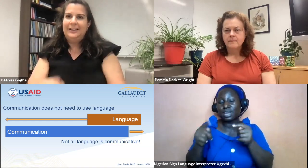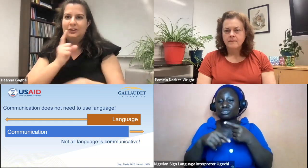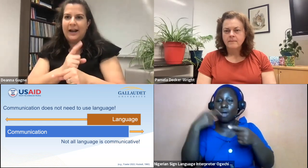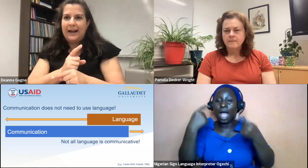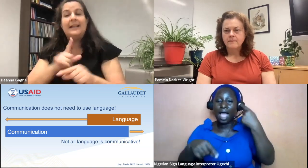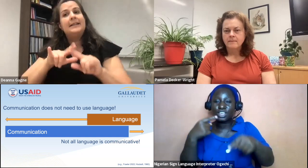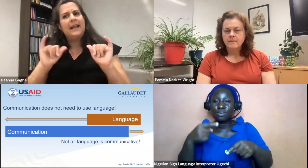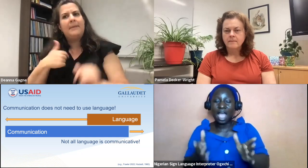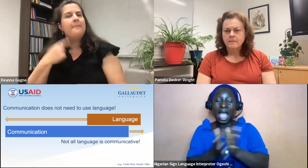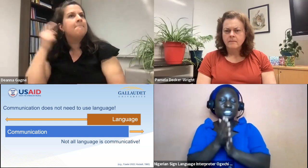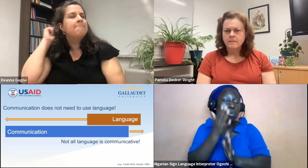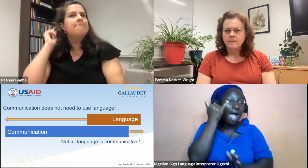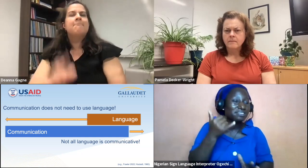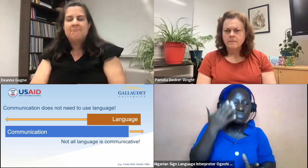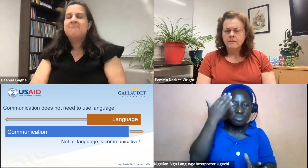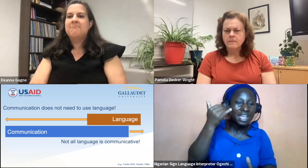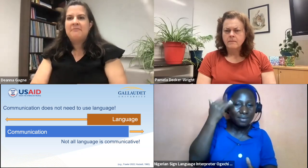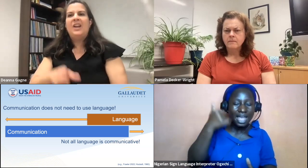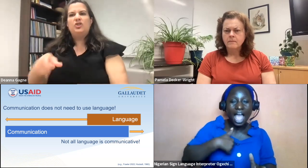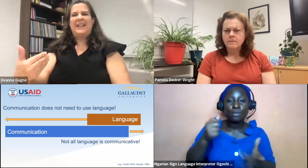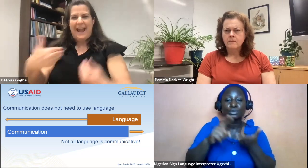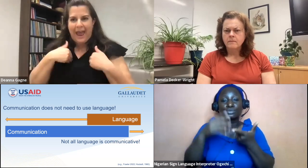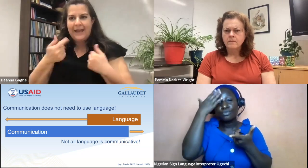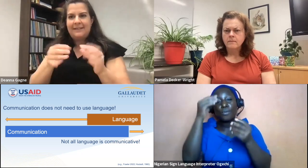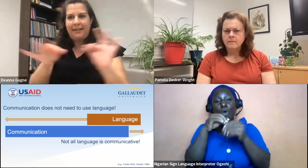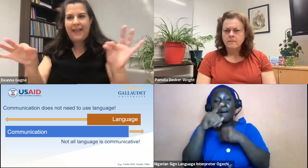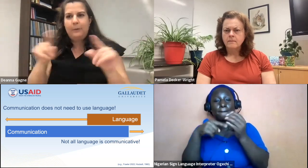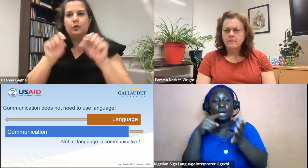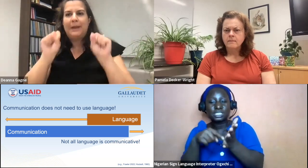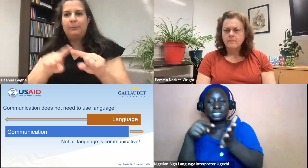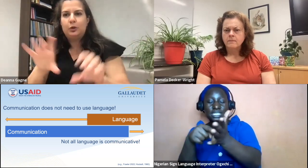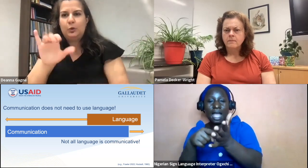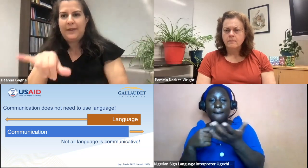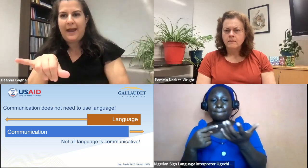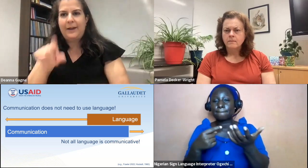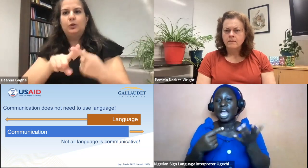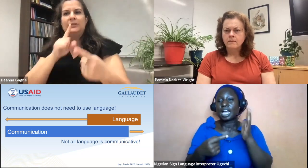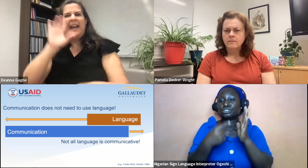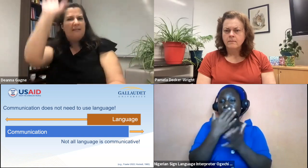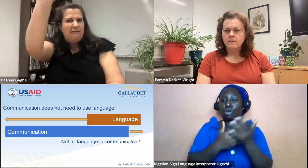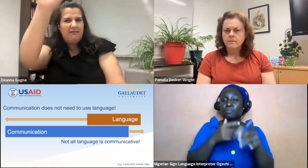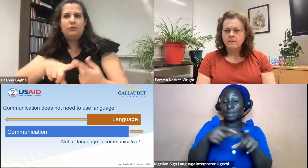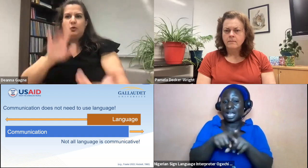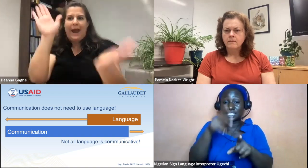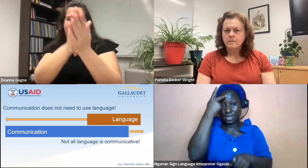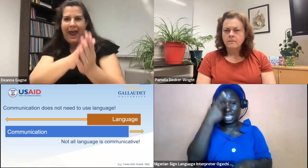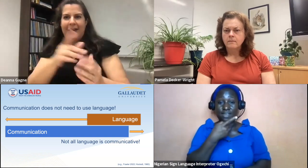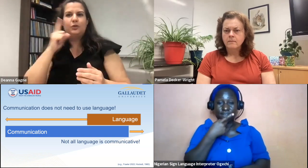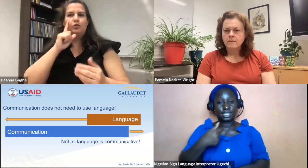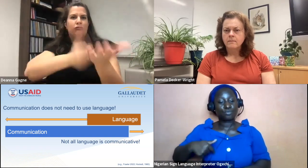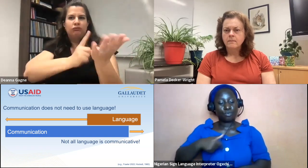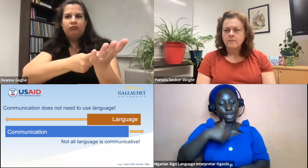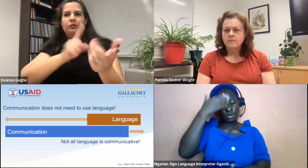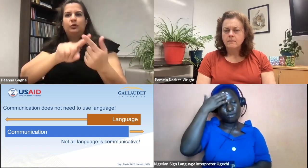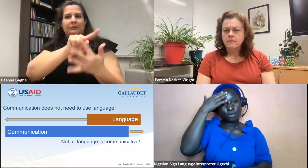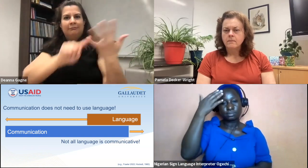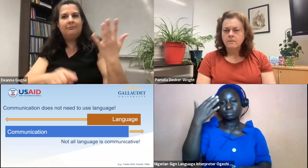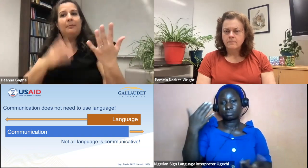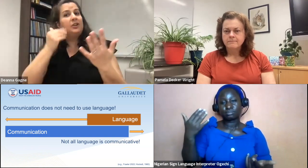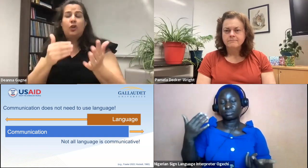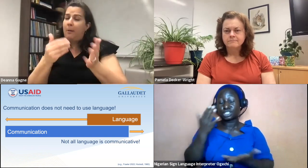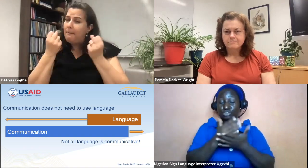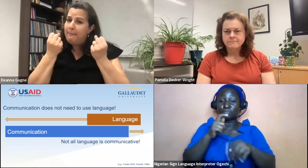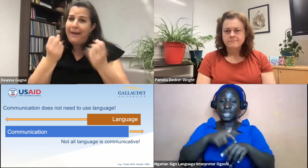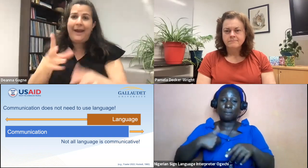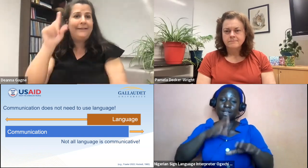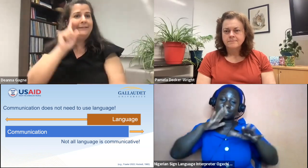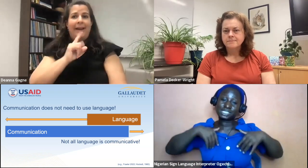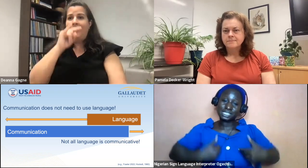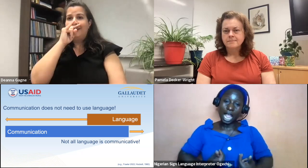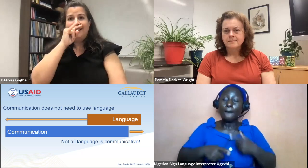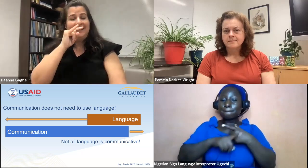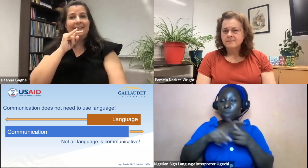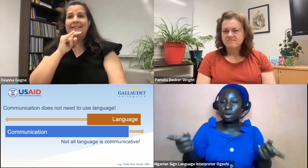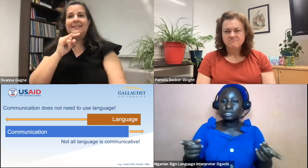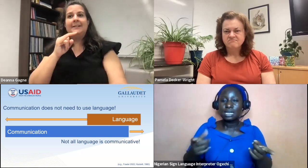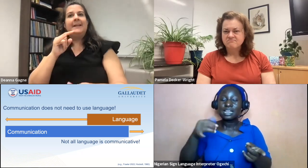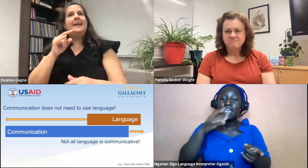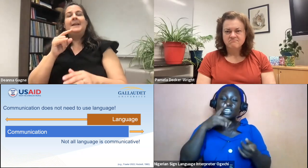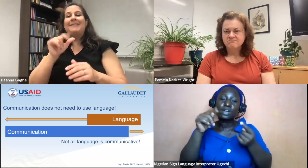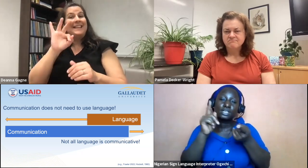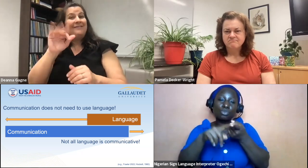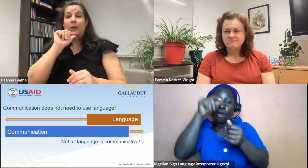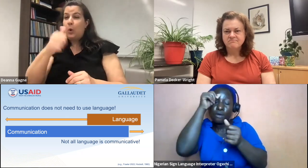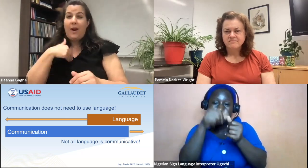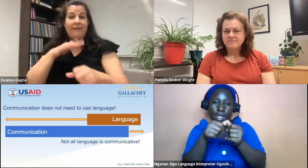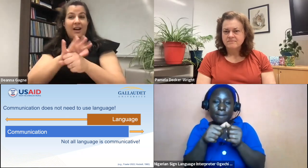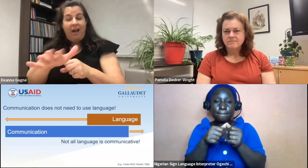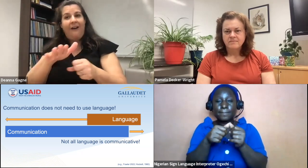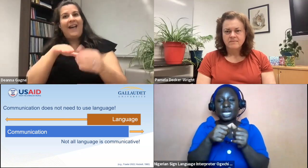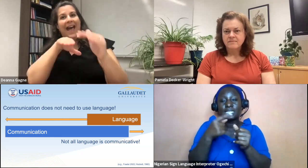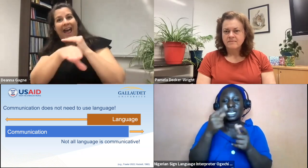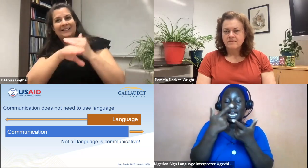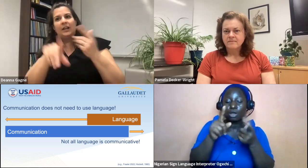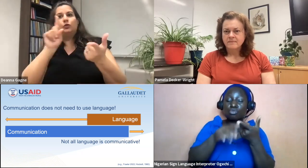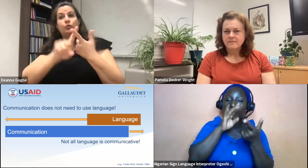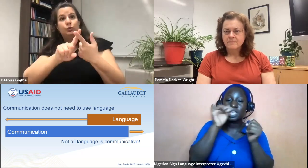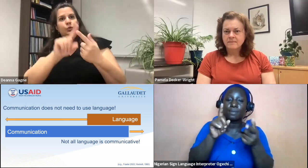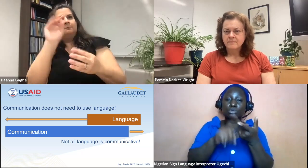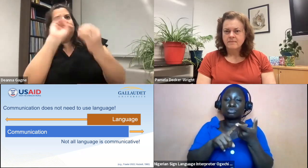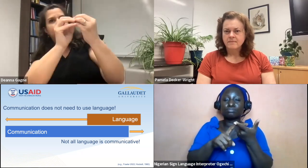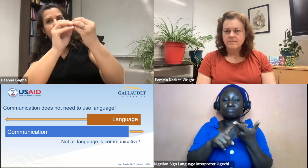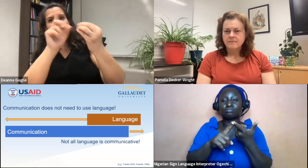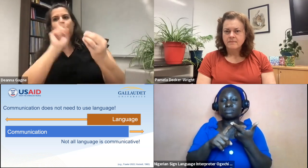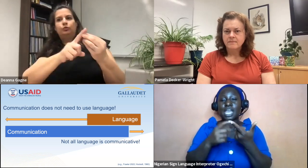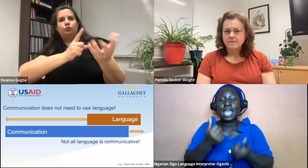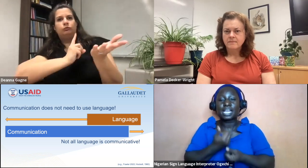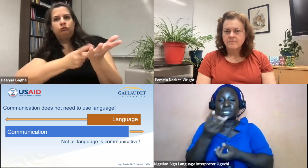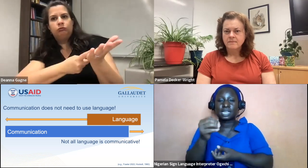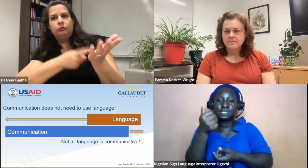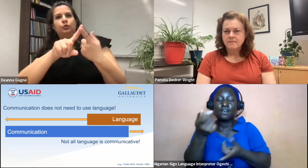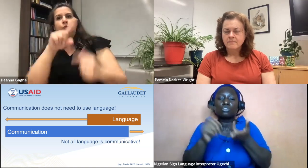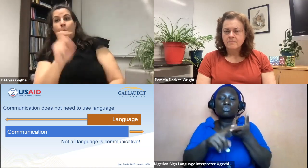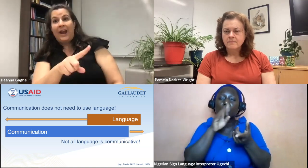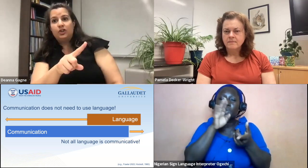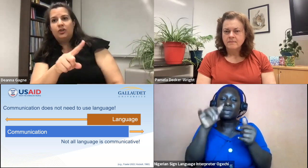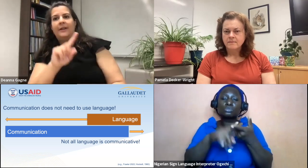we know we could just have an exasperated side about it. But in in fact, I try to remember that she's got the language to be able to ask that, to interrogate the world, to ask and learn about parts of the world, and that's something not every deaf kid gets. If you don't have sufficient access to the materials